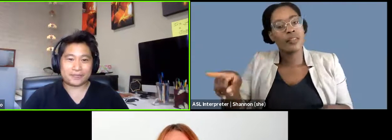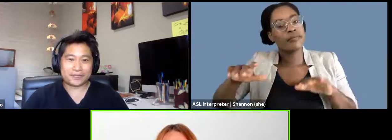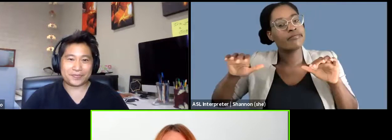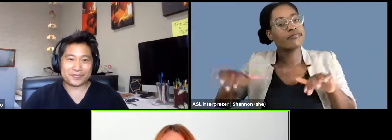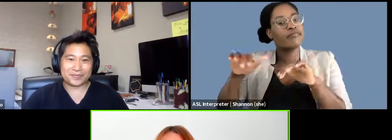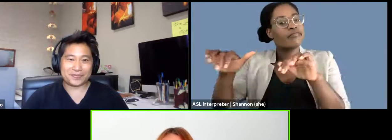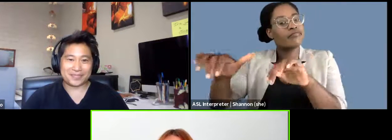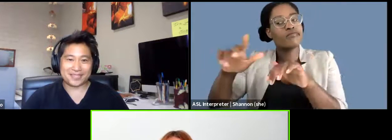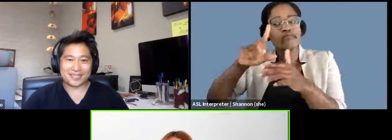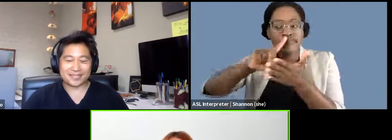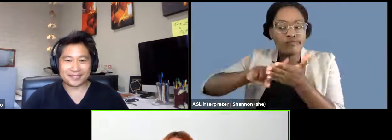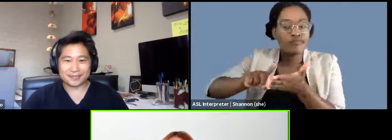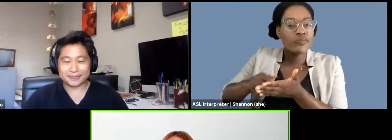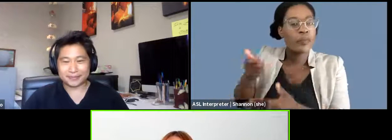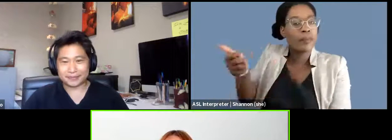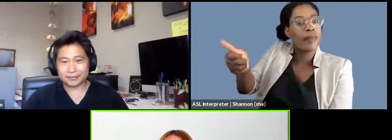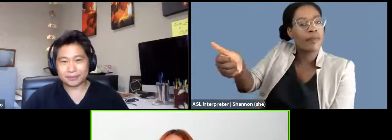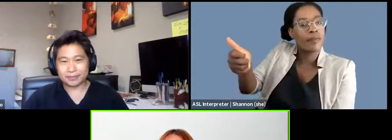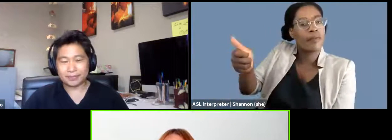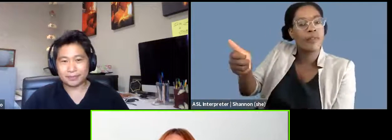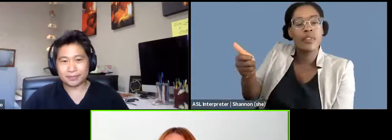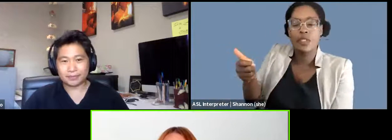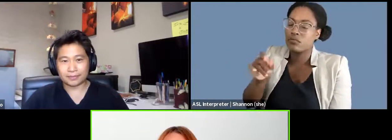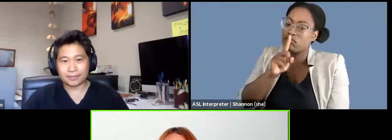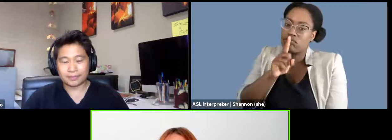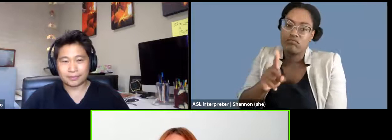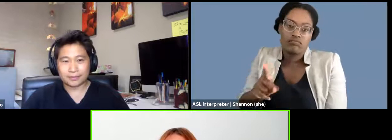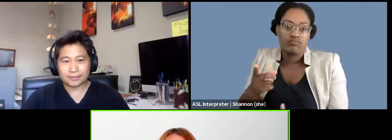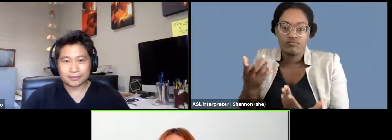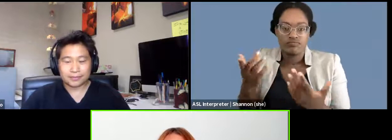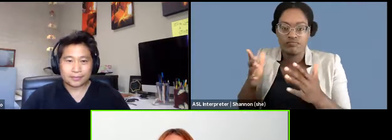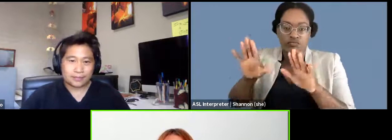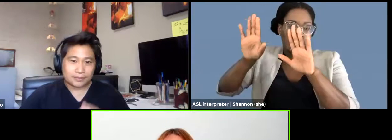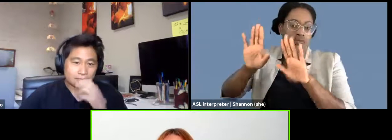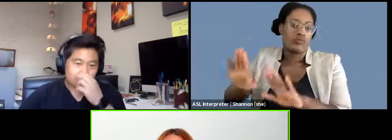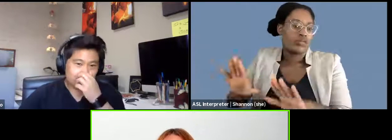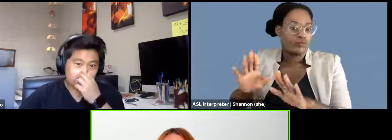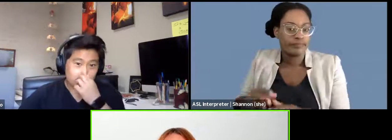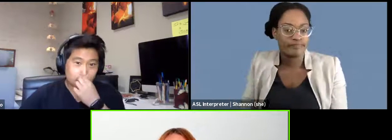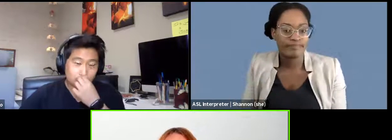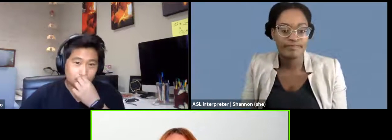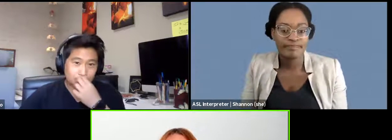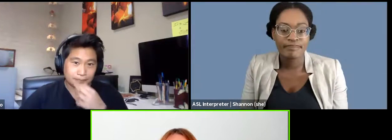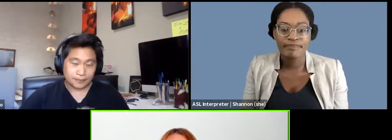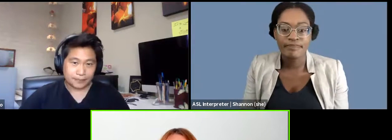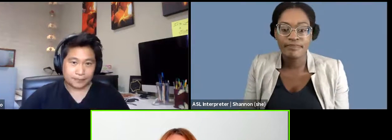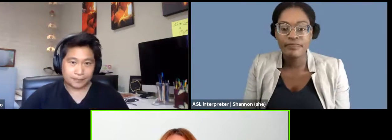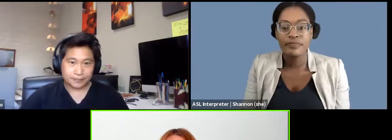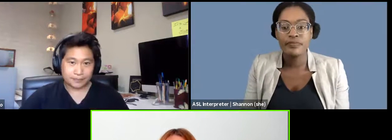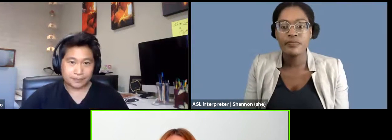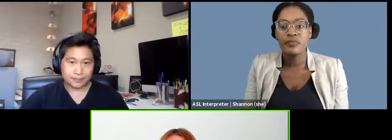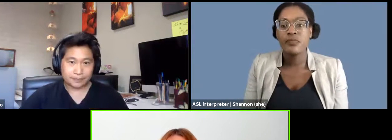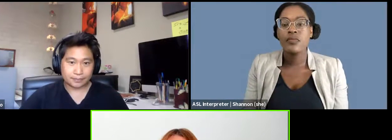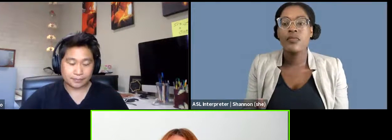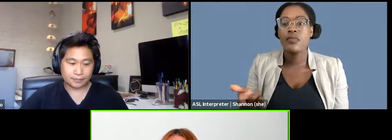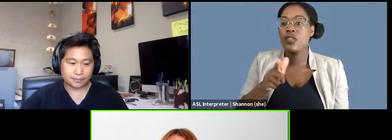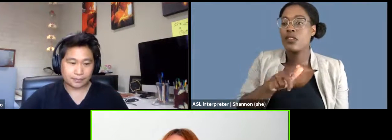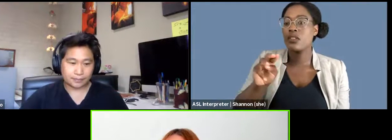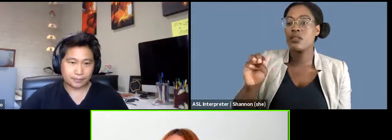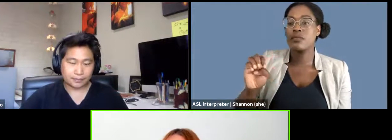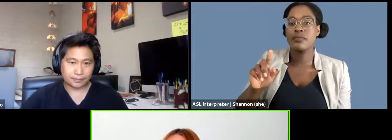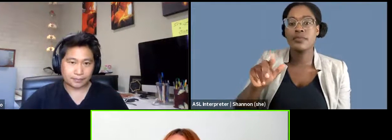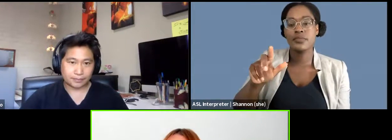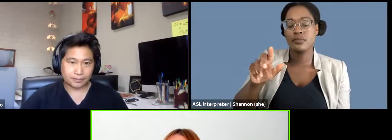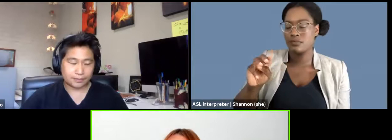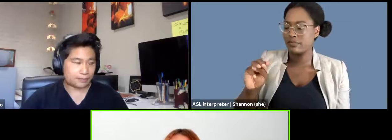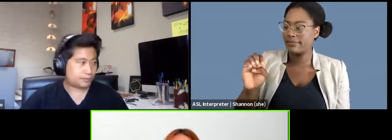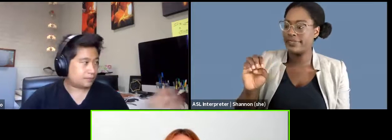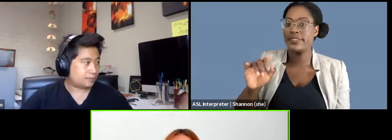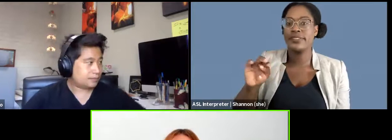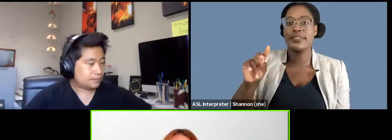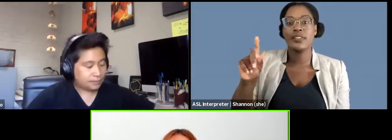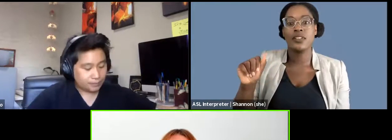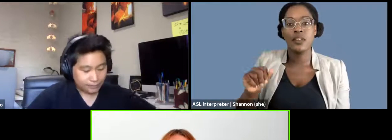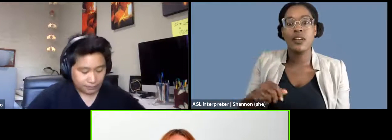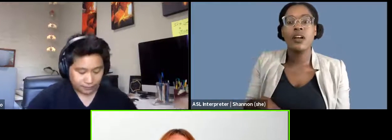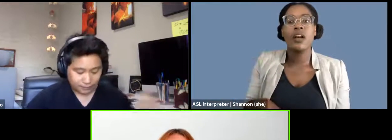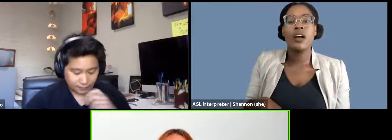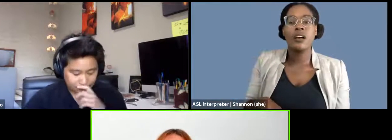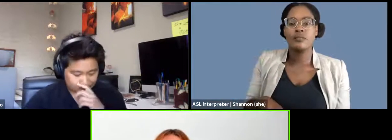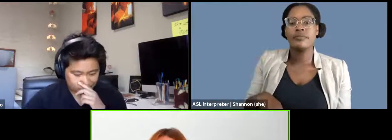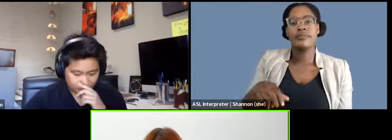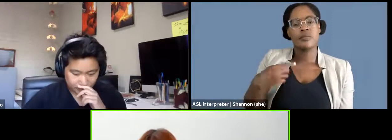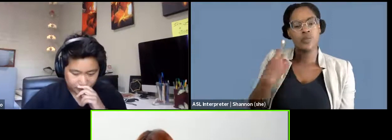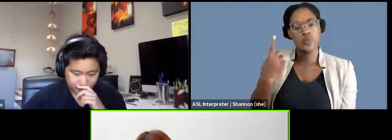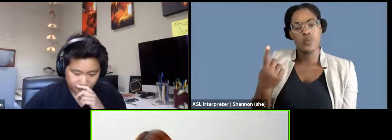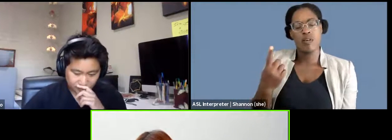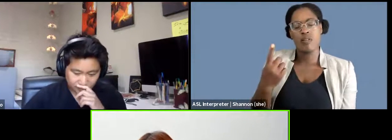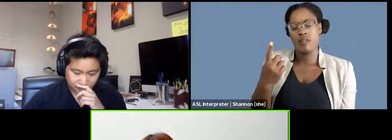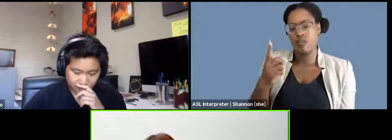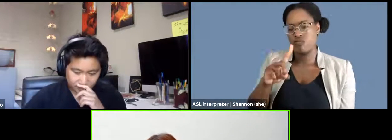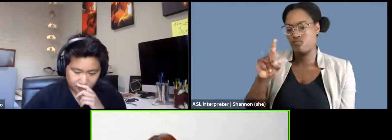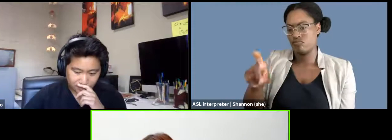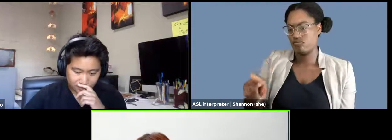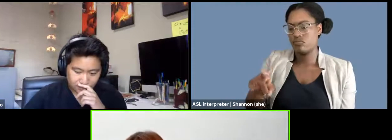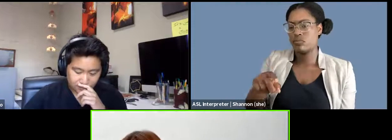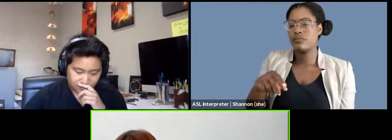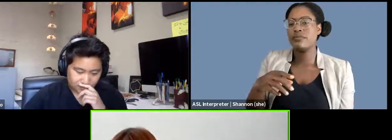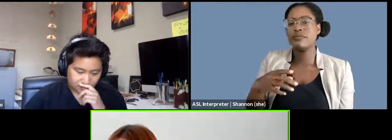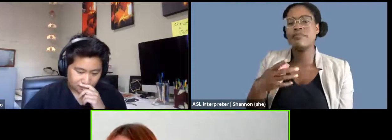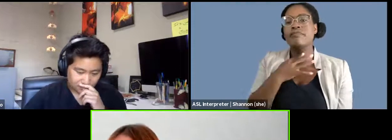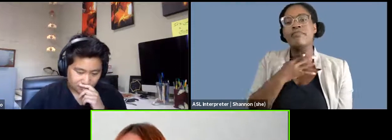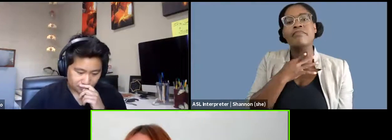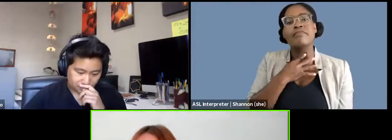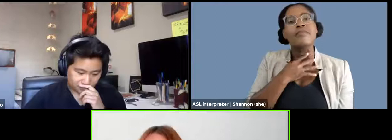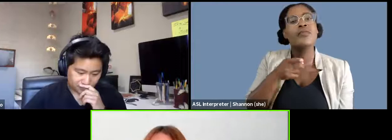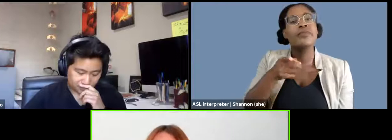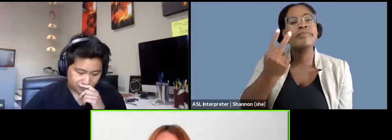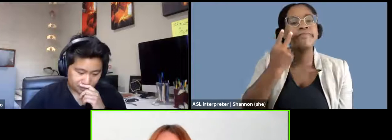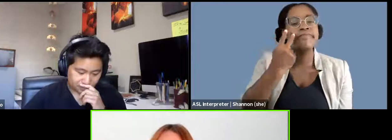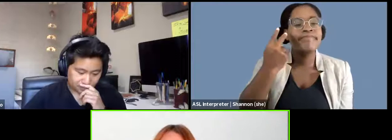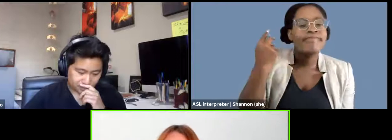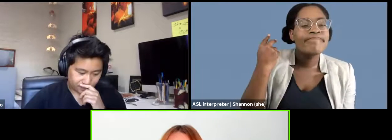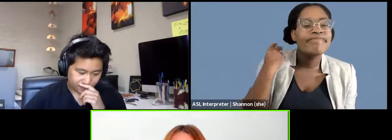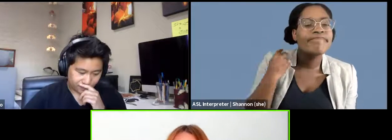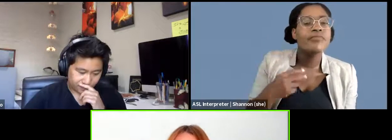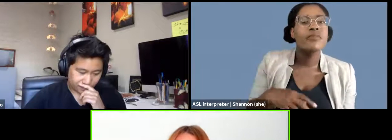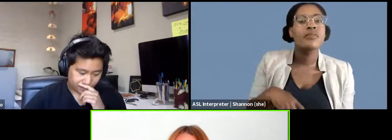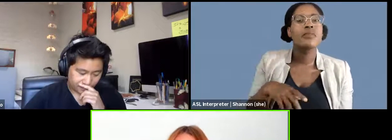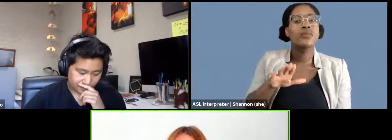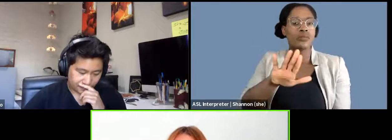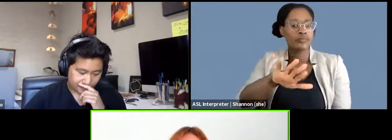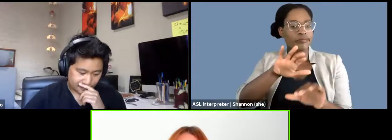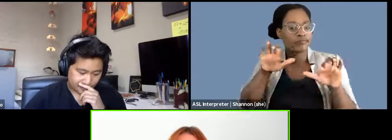I have another question about looking back. Is there anything you would do differently?